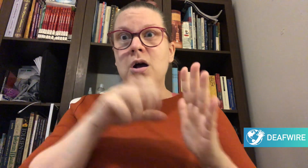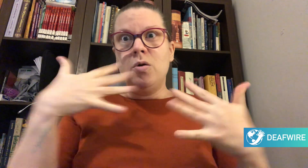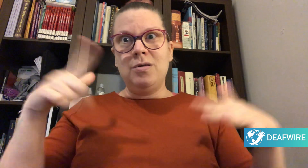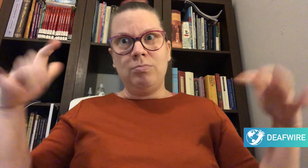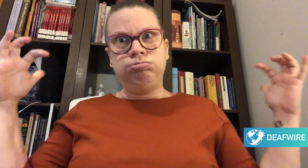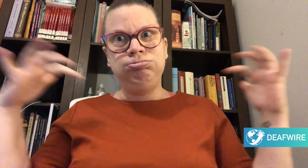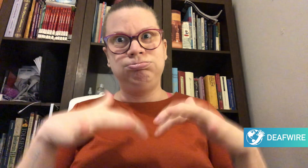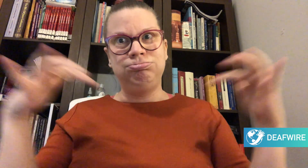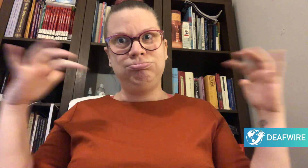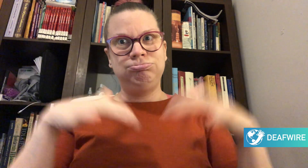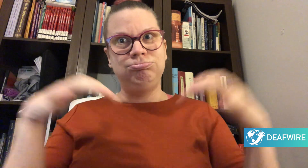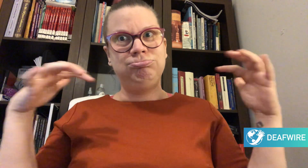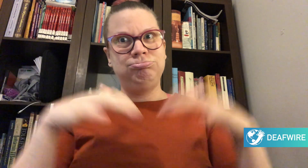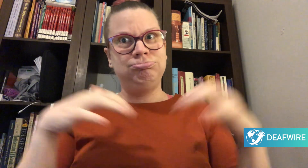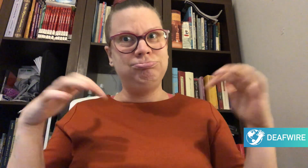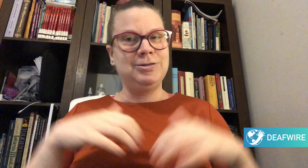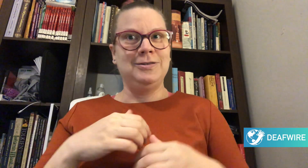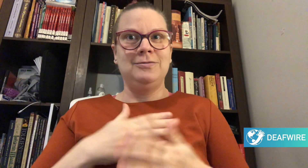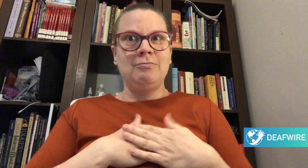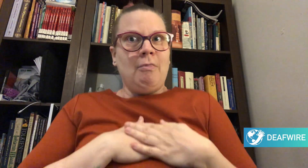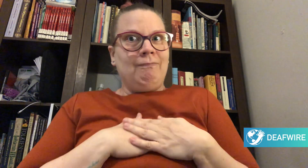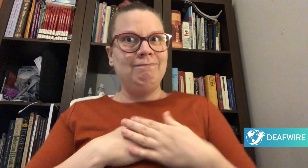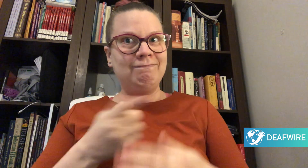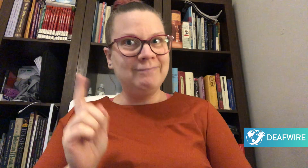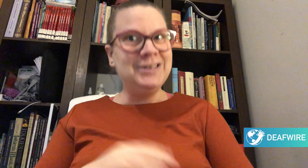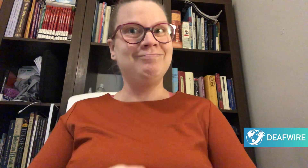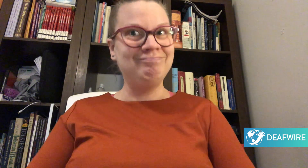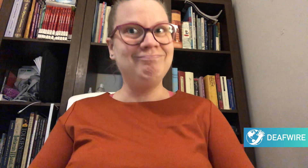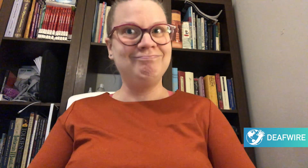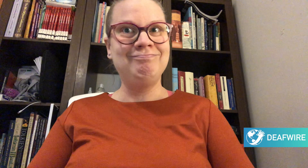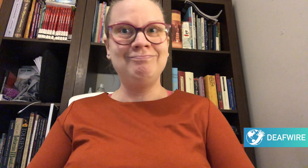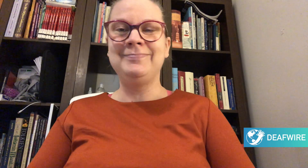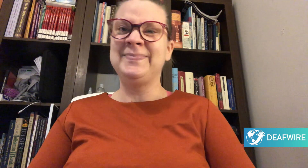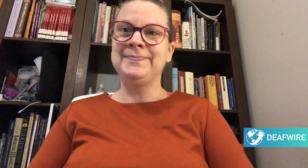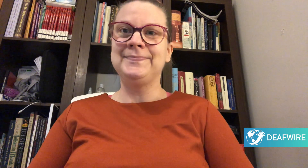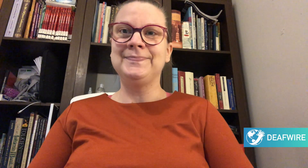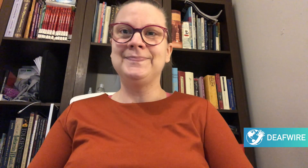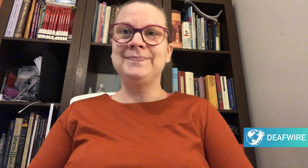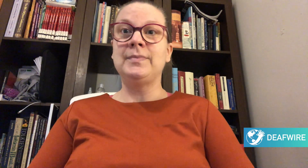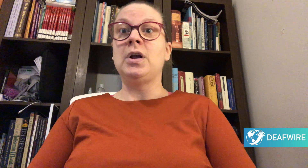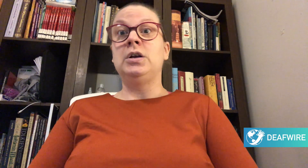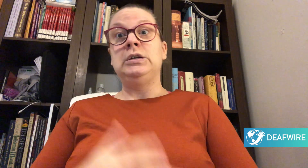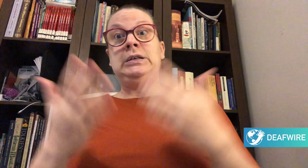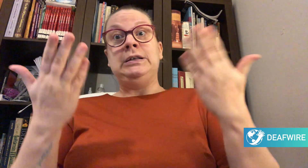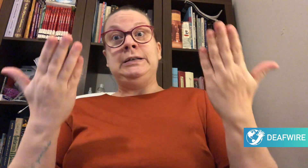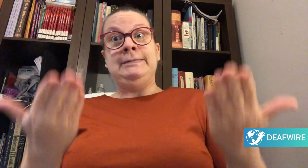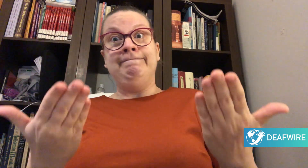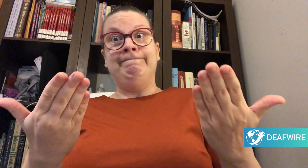to get young people involved. The Helsinki Deaf Club has